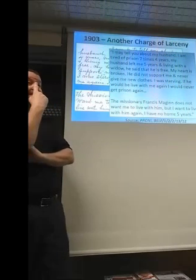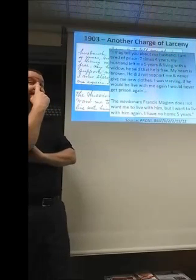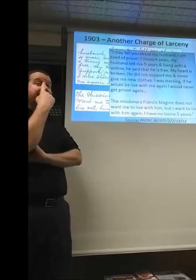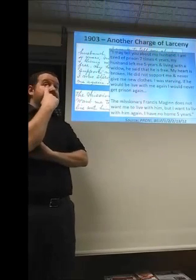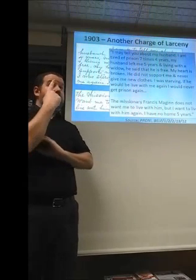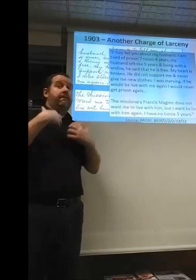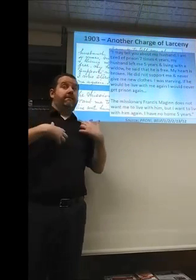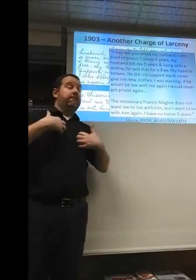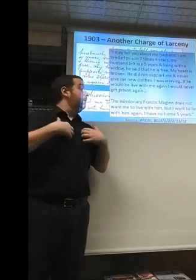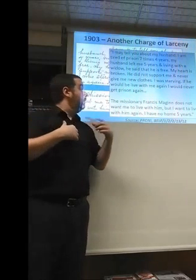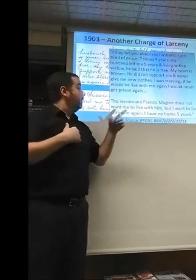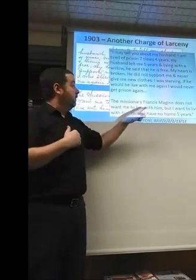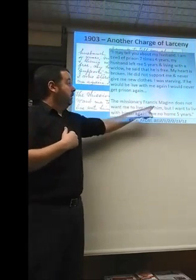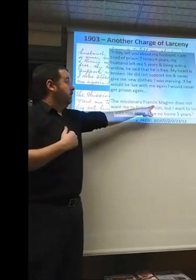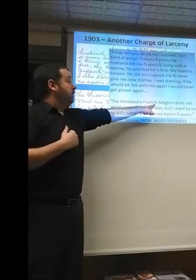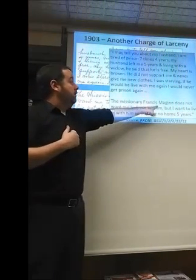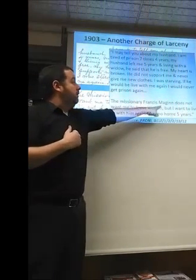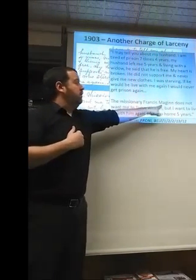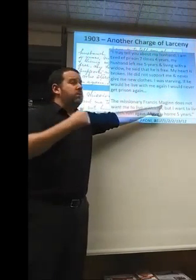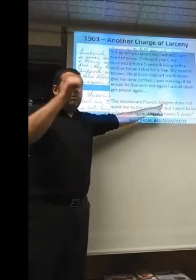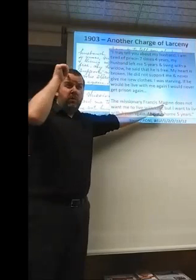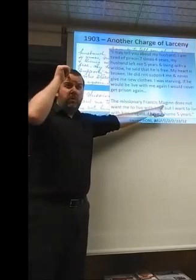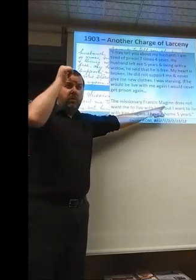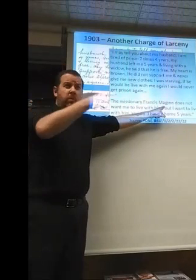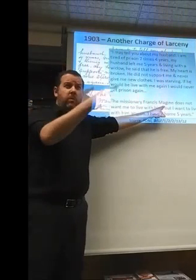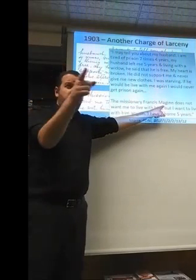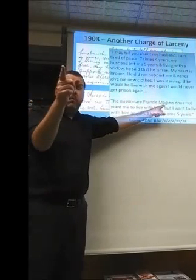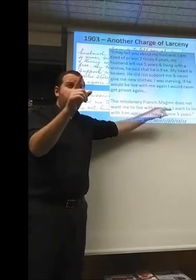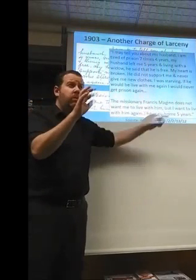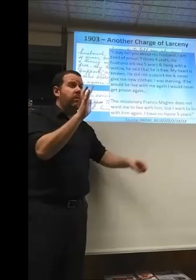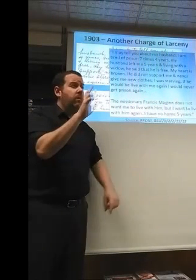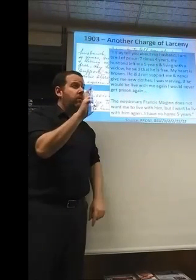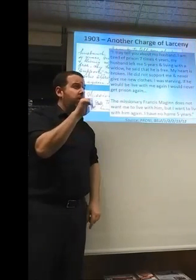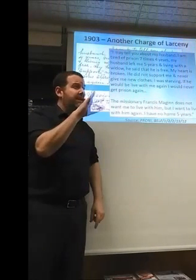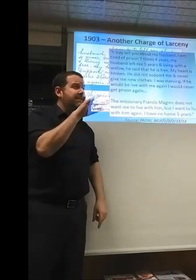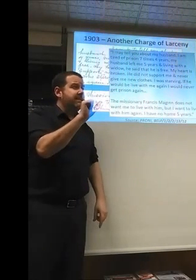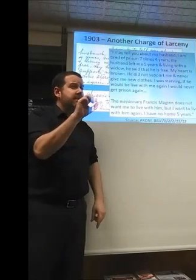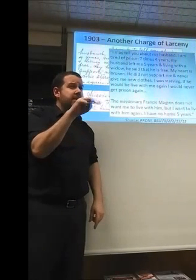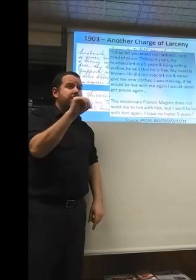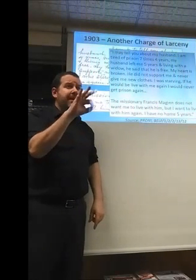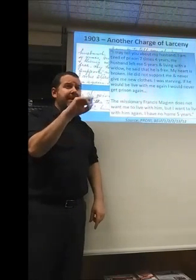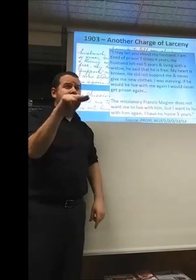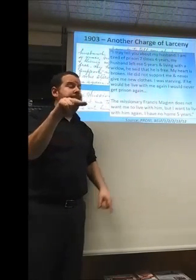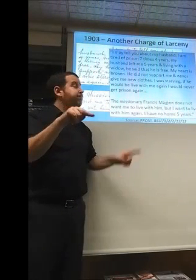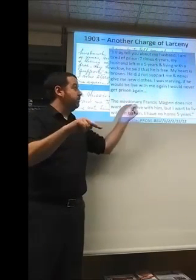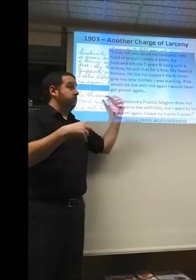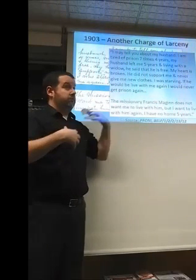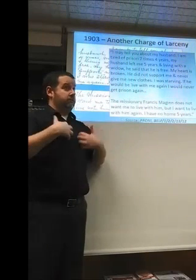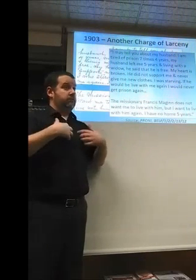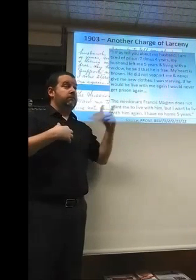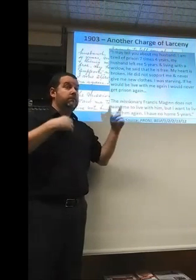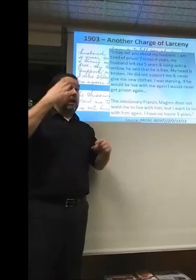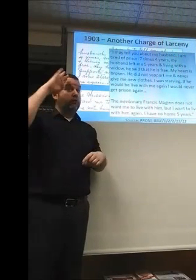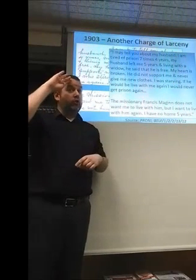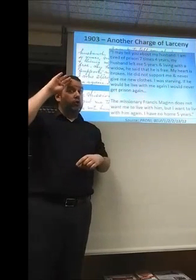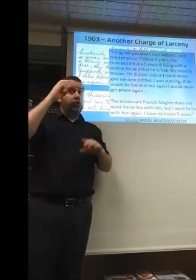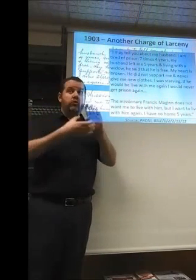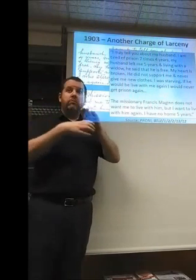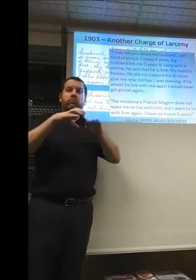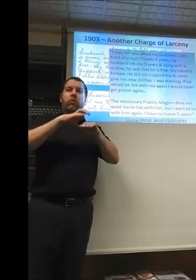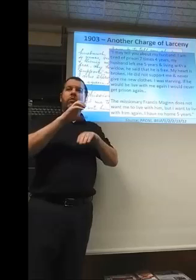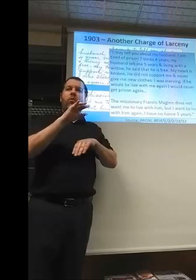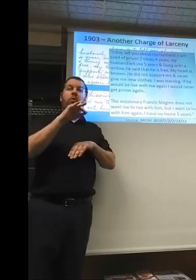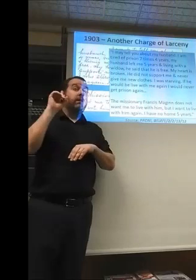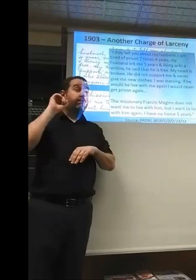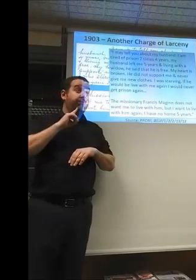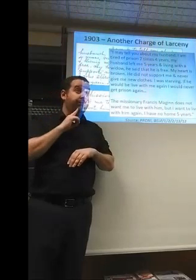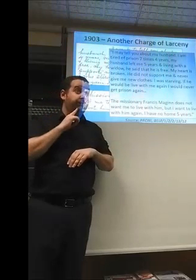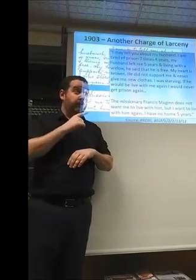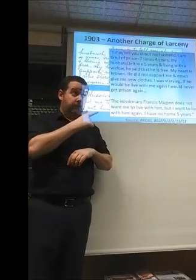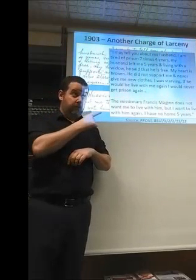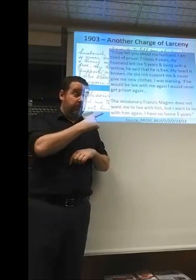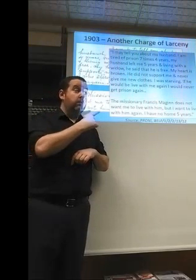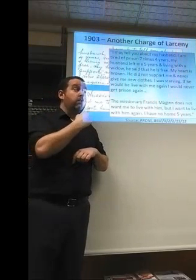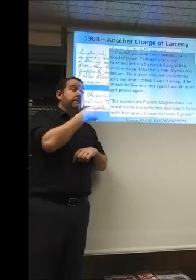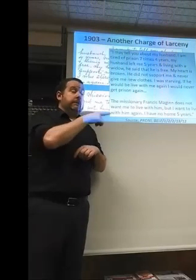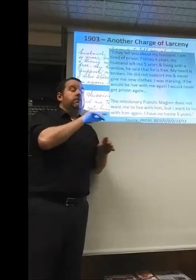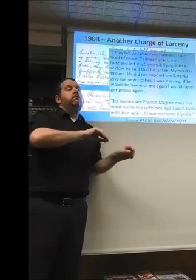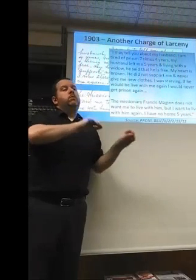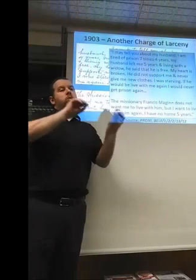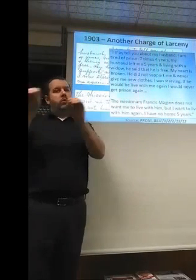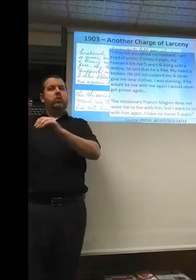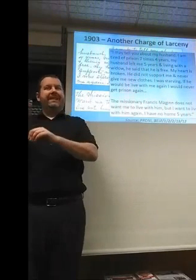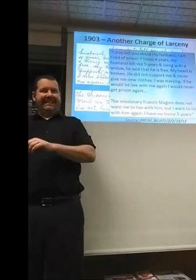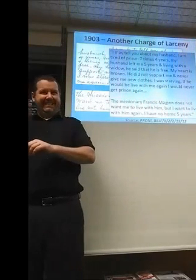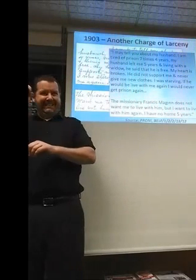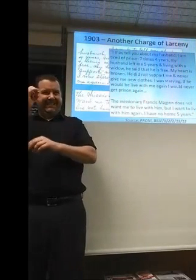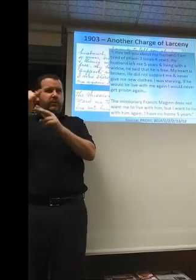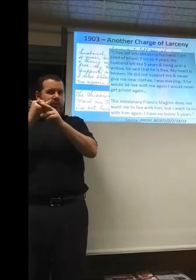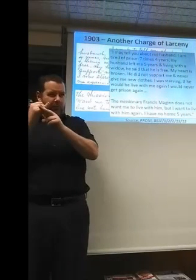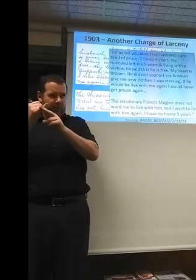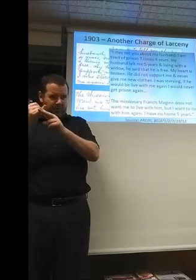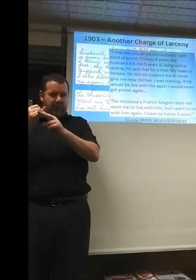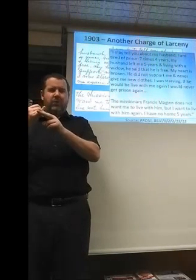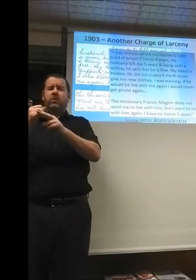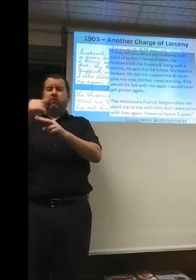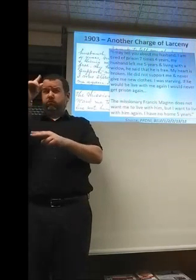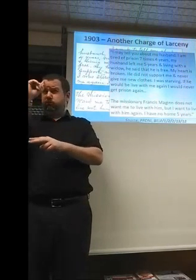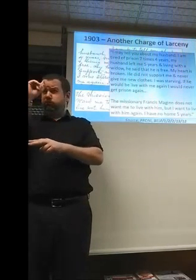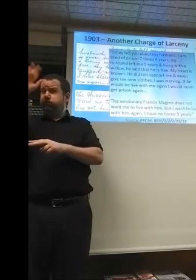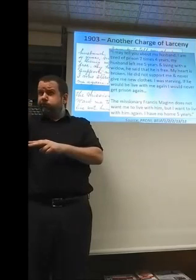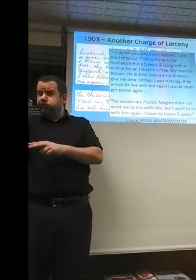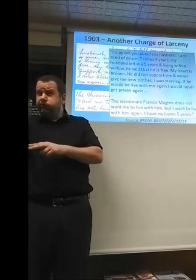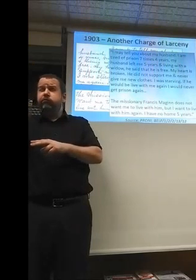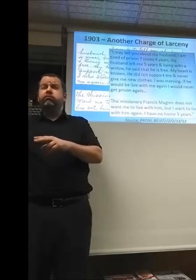You know when you might see on tv where they get a suspect, and then they get some other